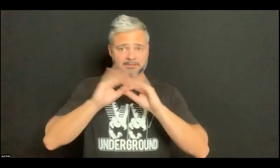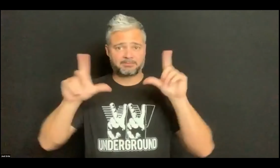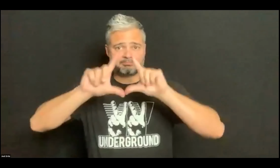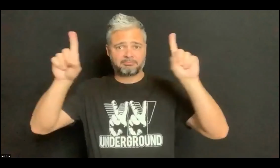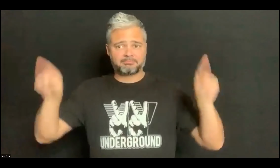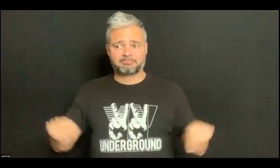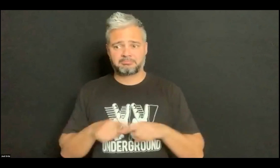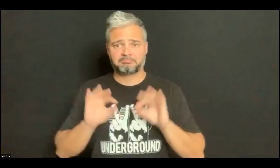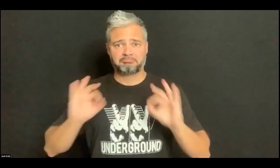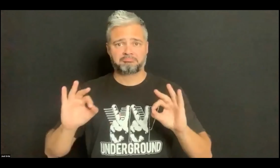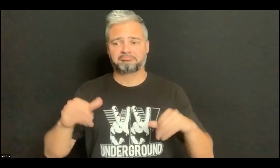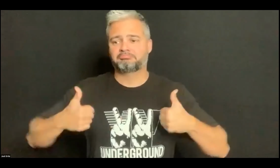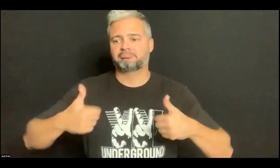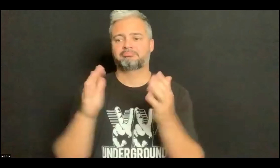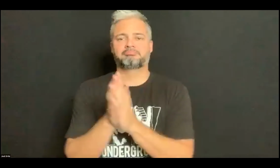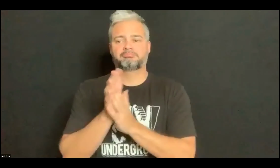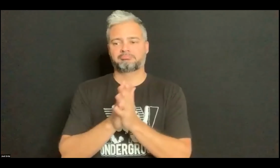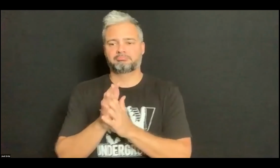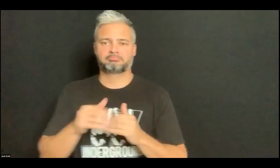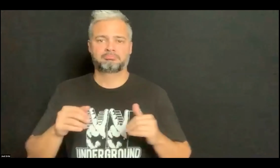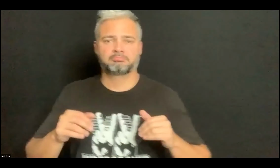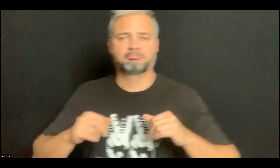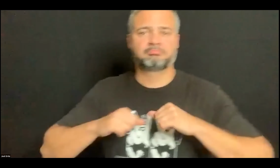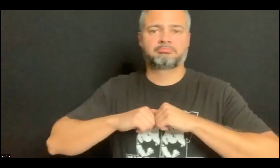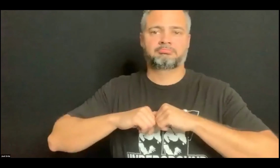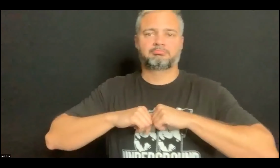Are you able to see me clearly on the screen? Okay, great.